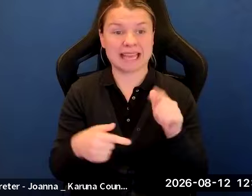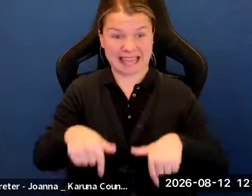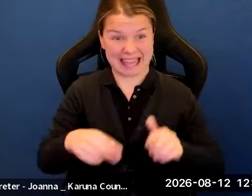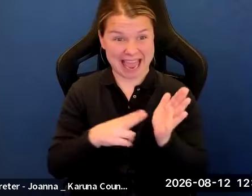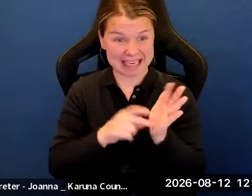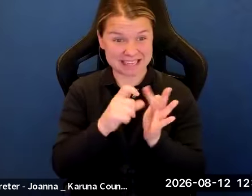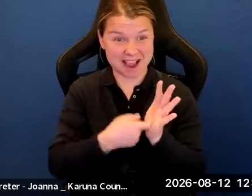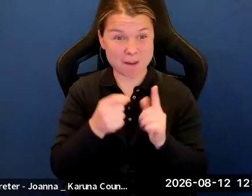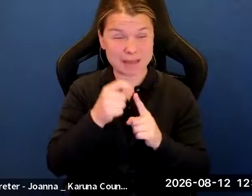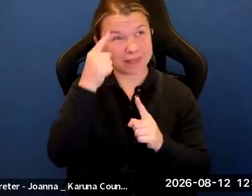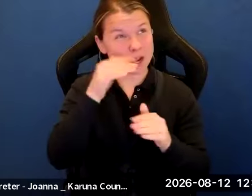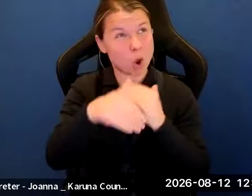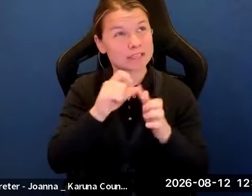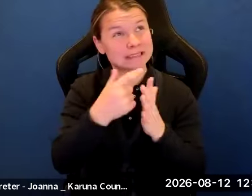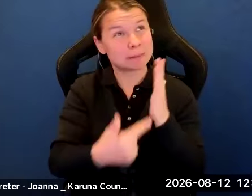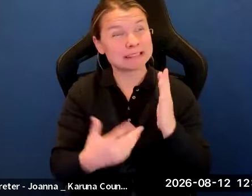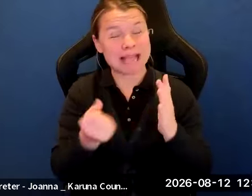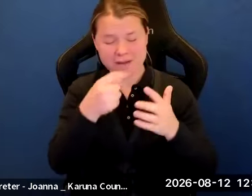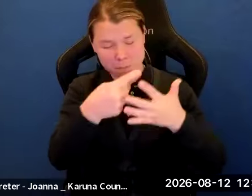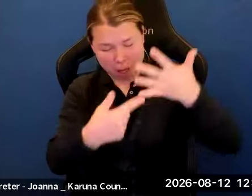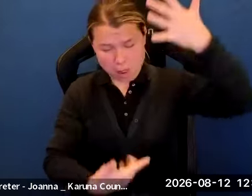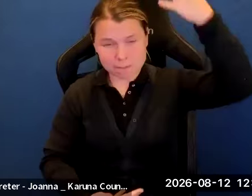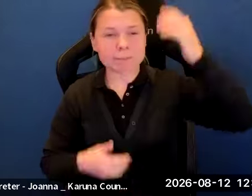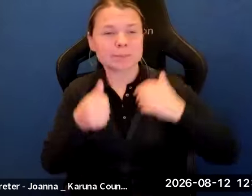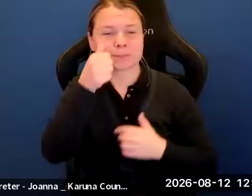And I want to note that we do take a broad view of